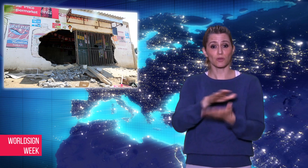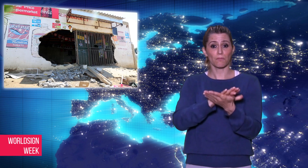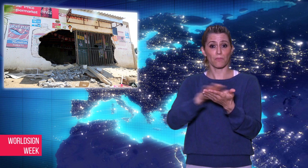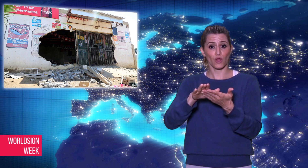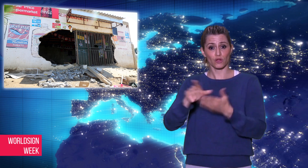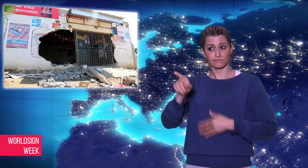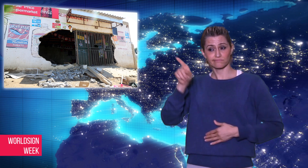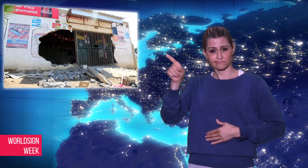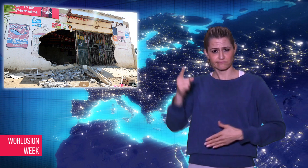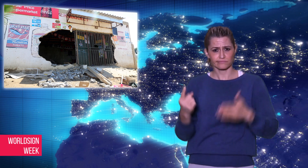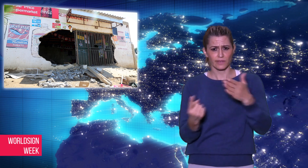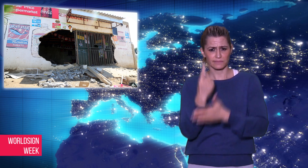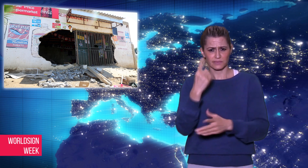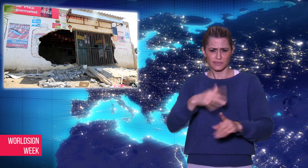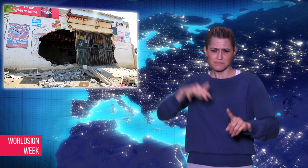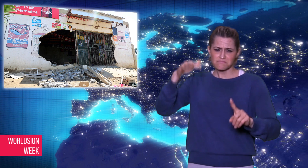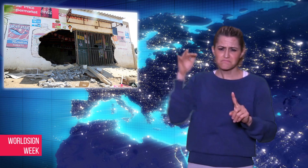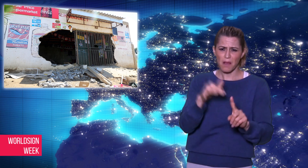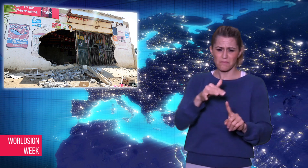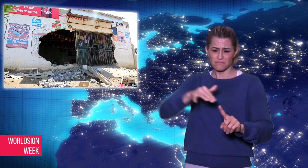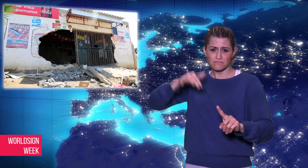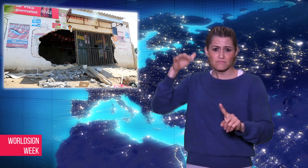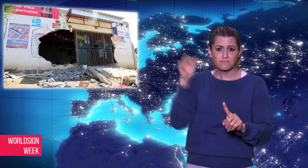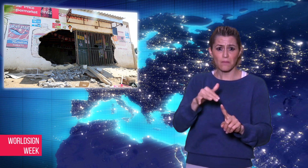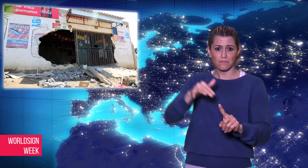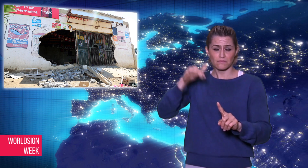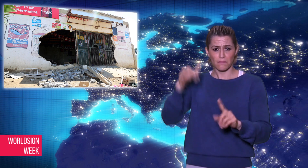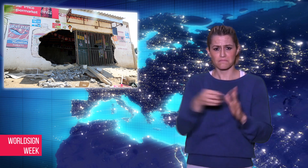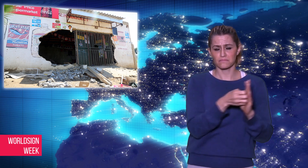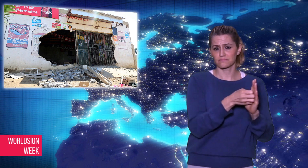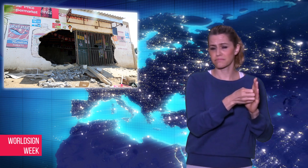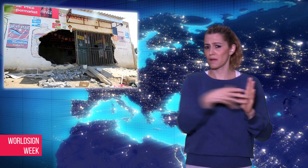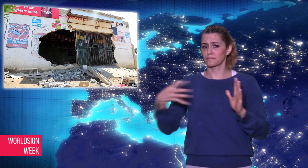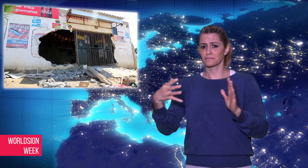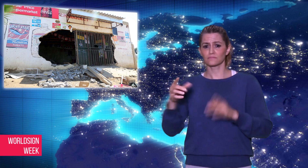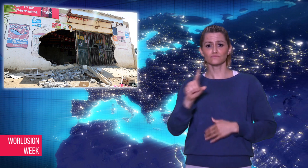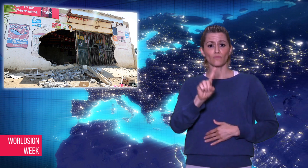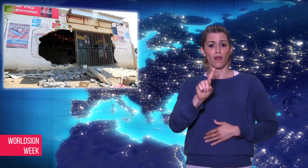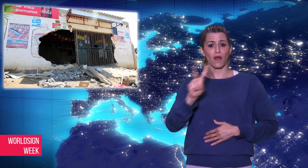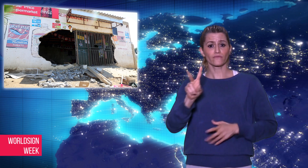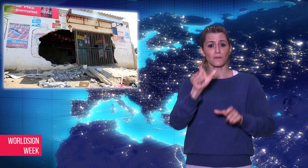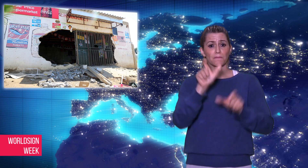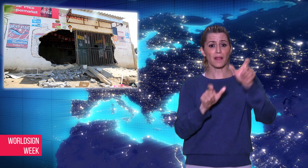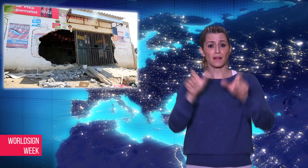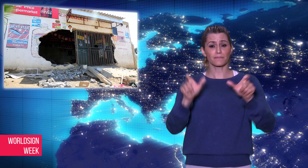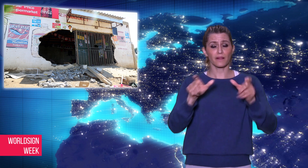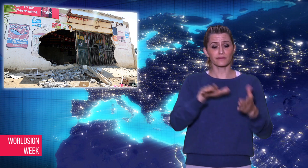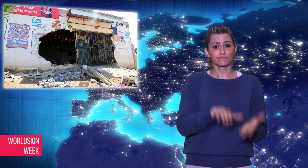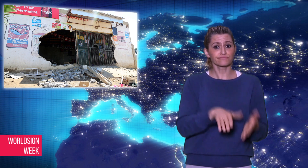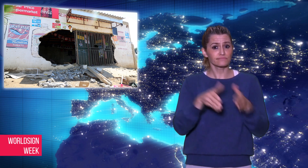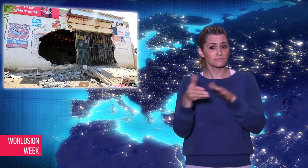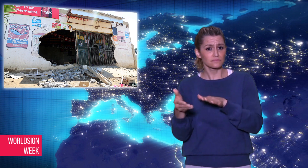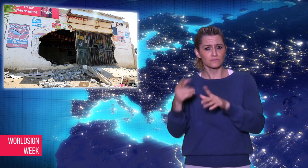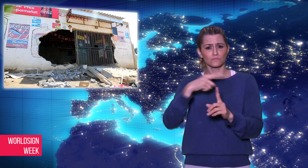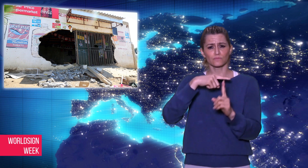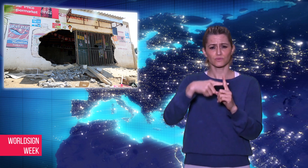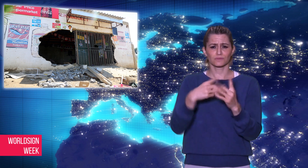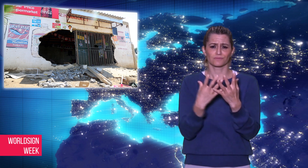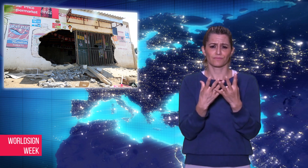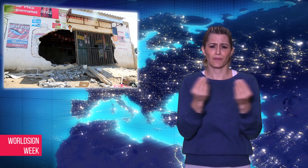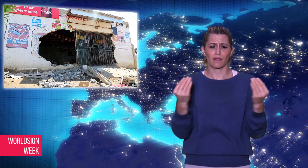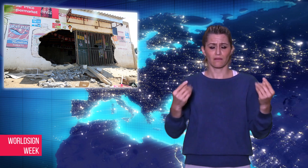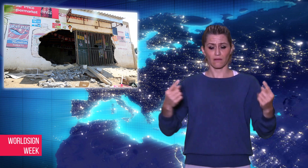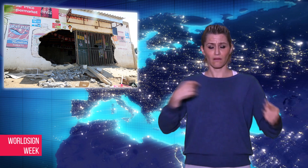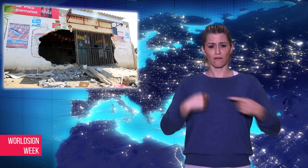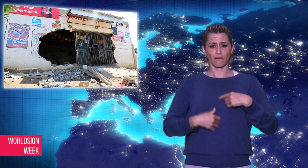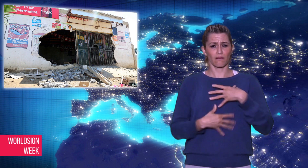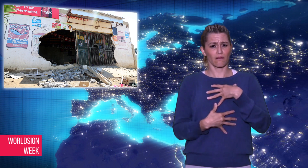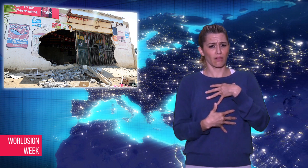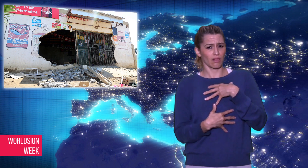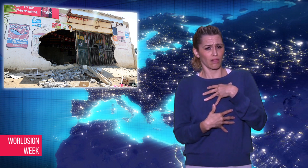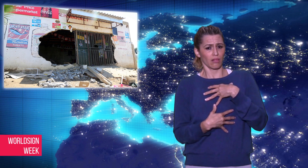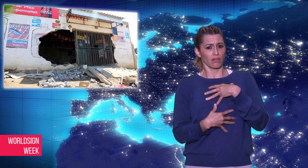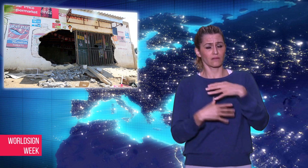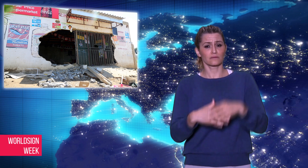Xenophobic attacks are an act of hate or fear towards